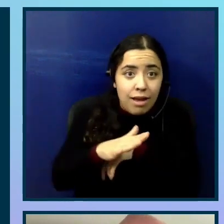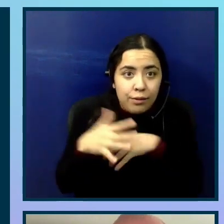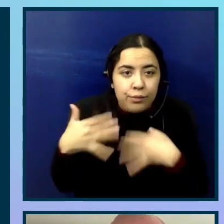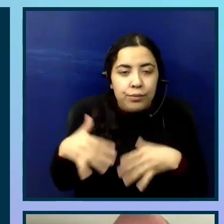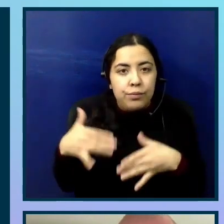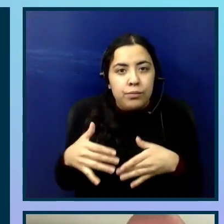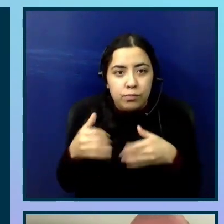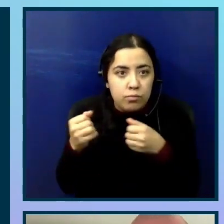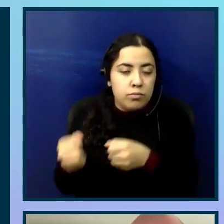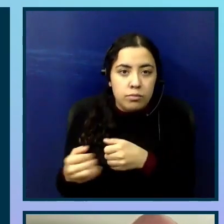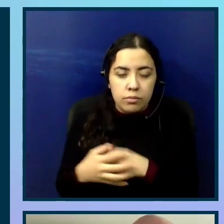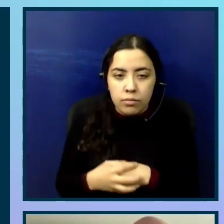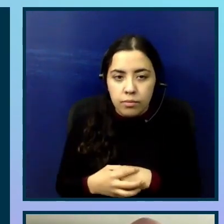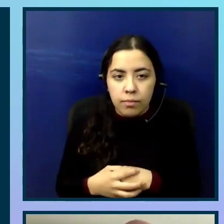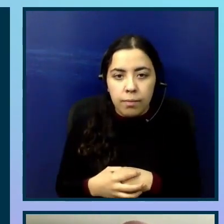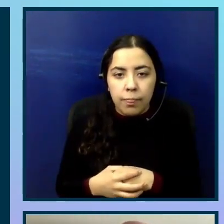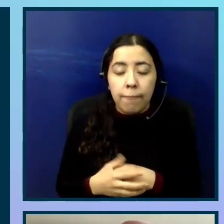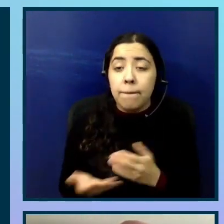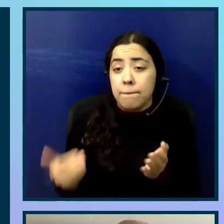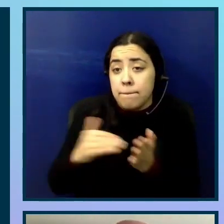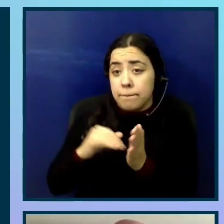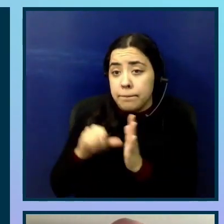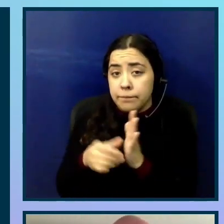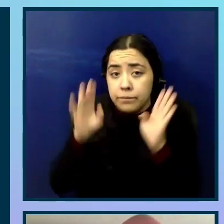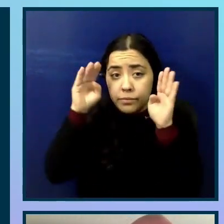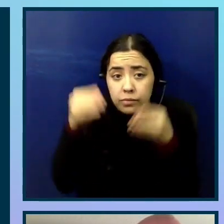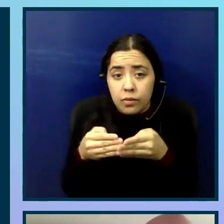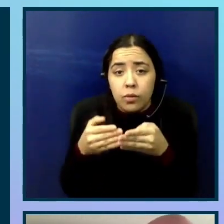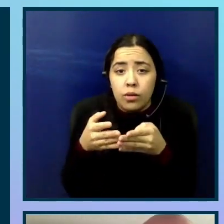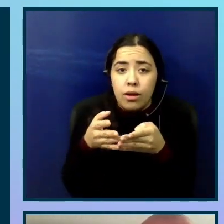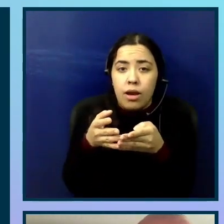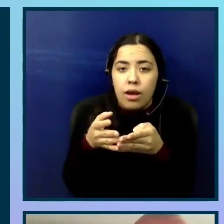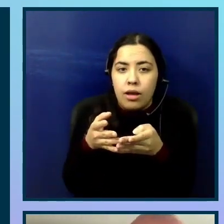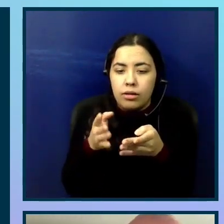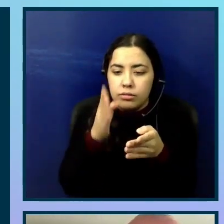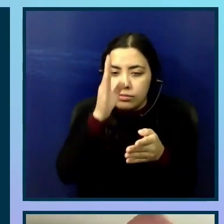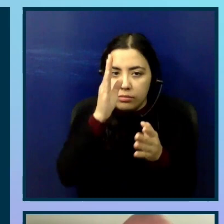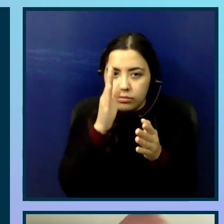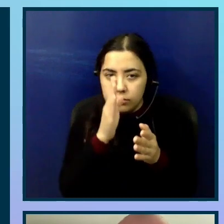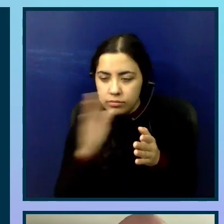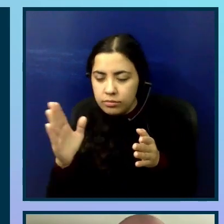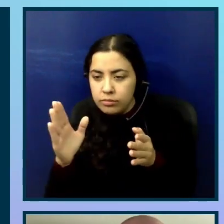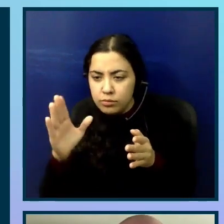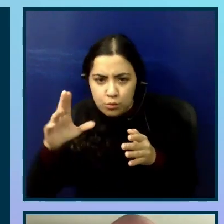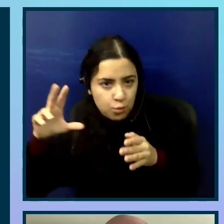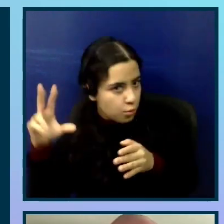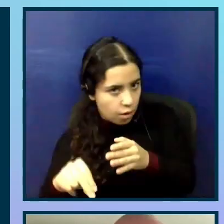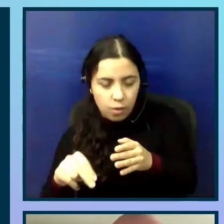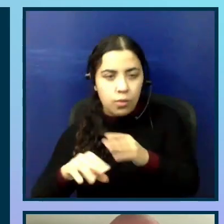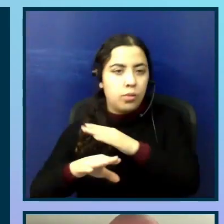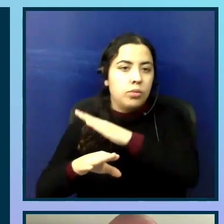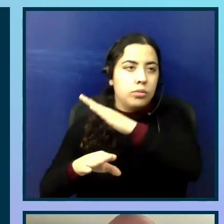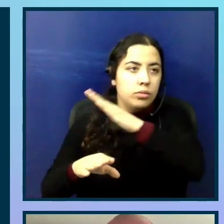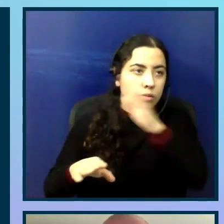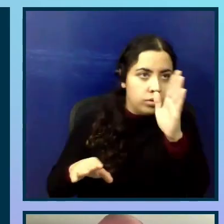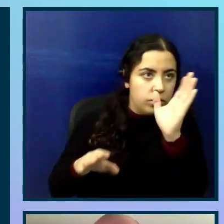And again focusing on the definite nos and the definite strongs within against each of those needs groups.